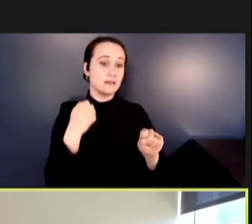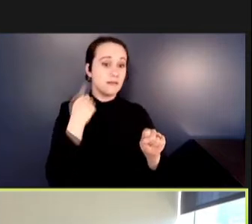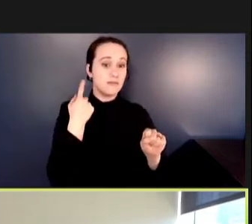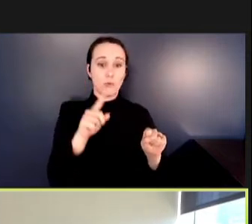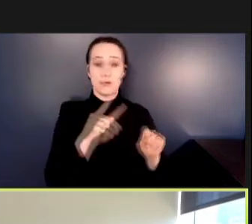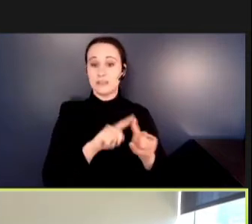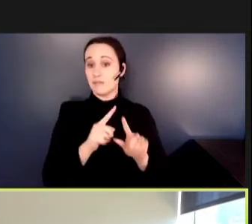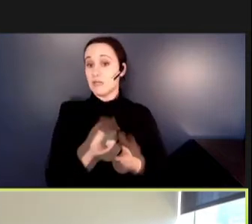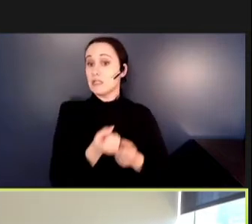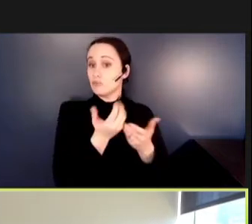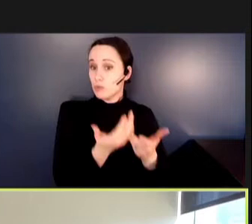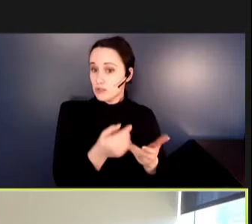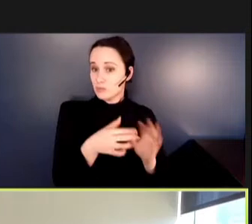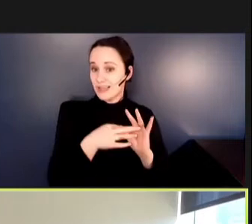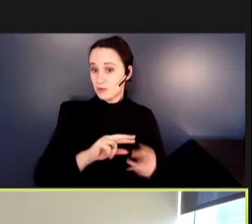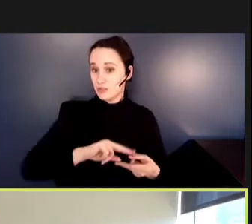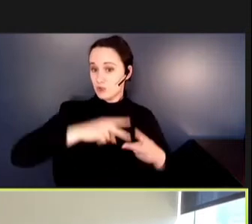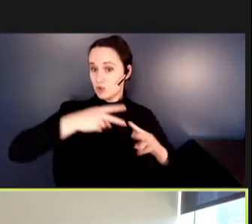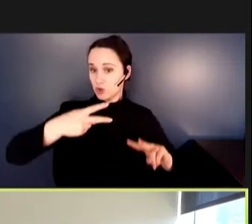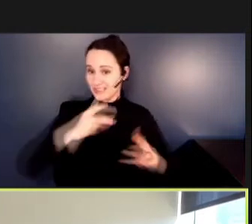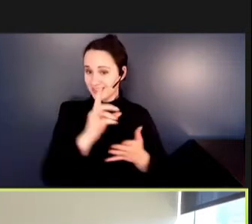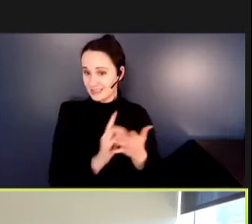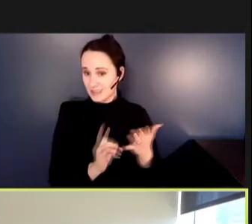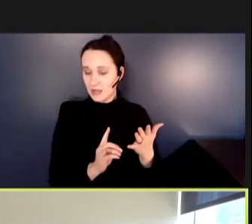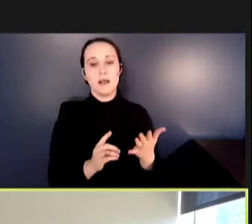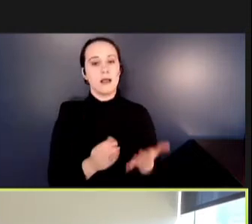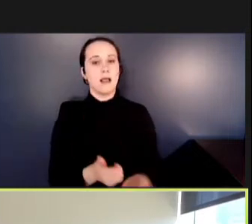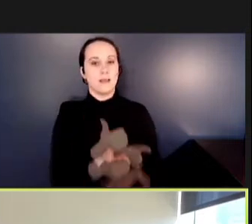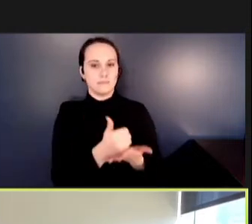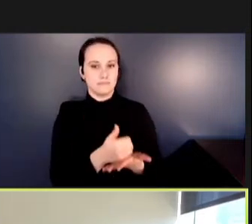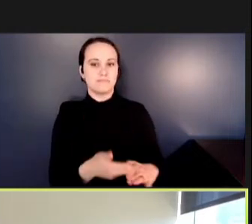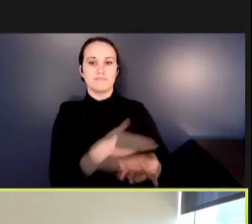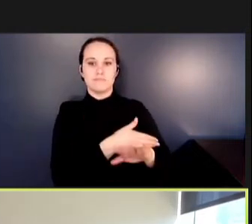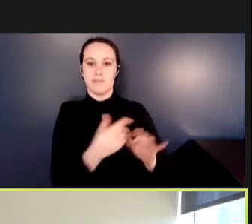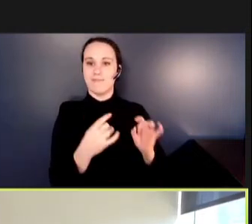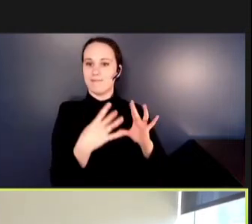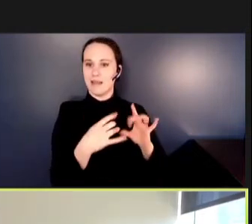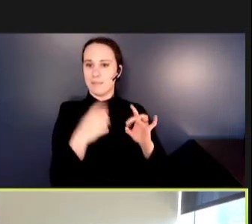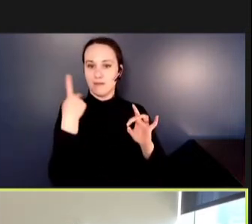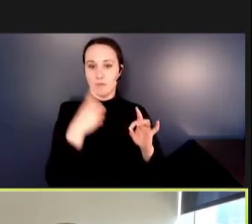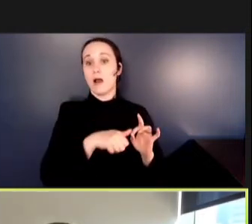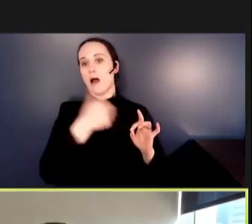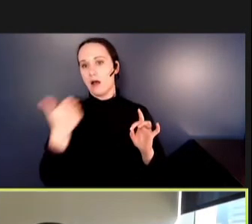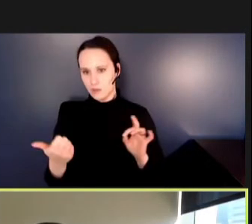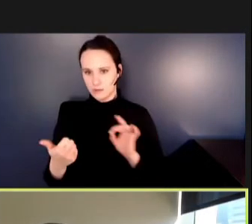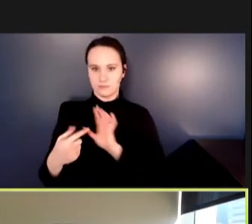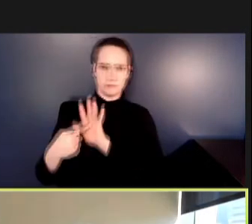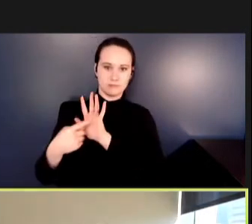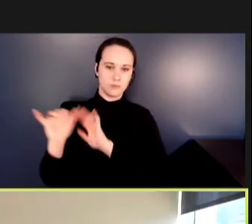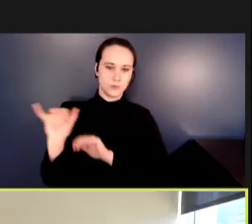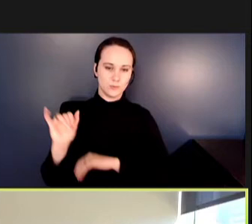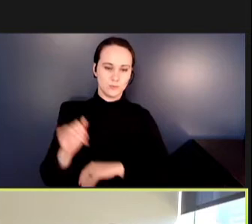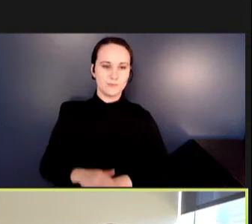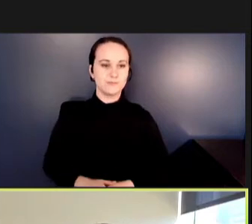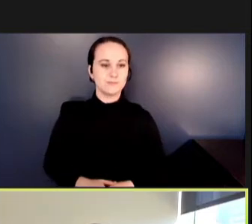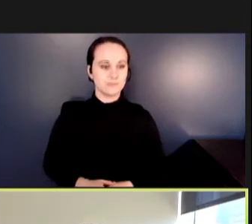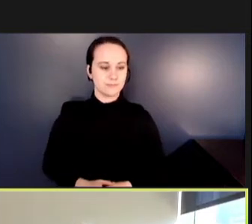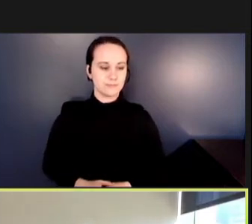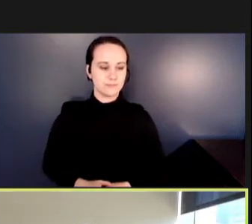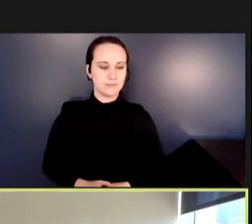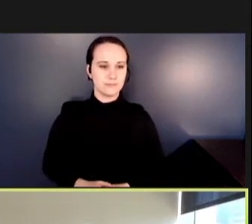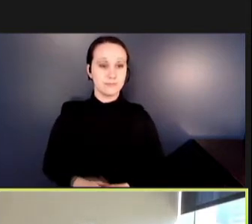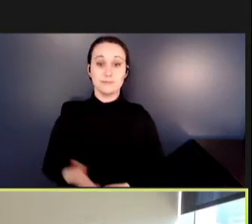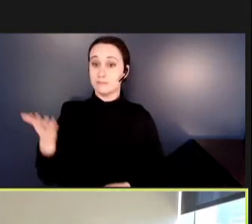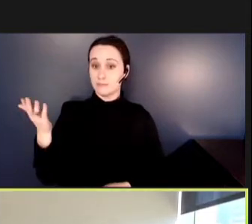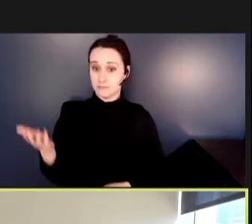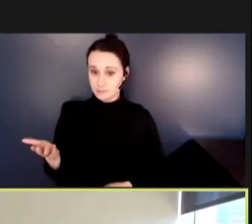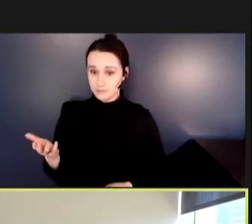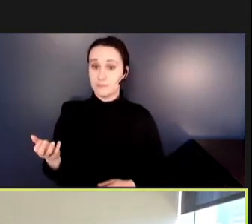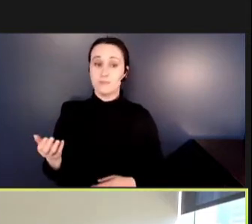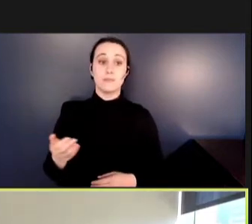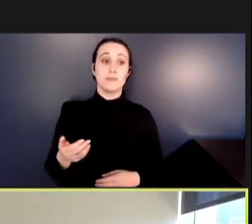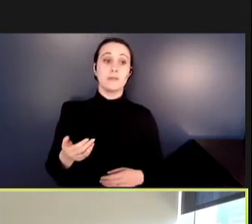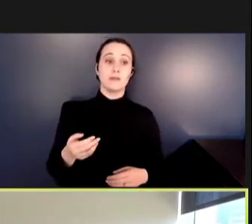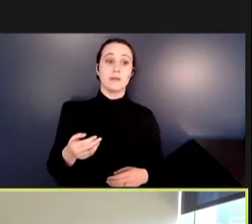creates a feedback to improve our prediction algorithms. So moving beyond coronaviruses,